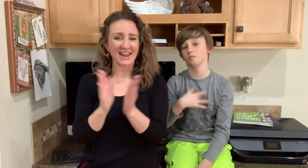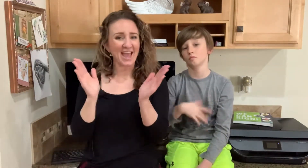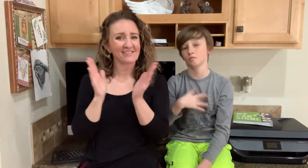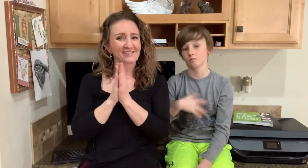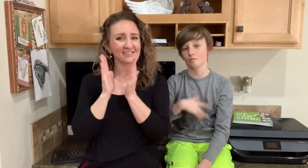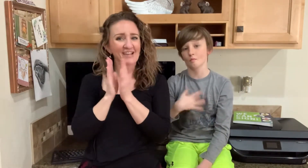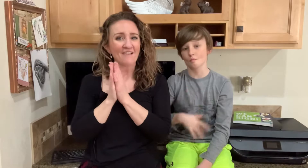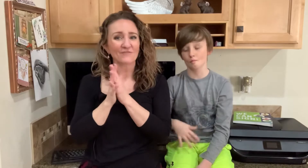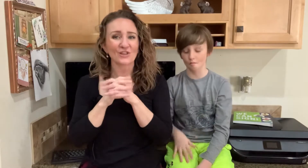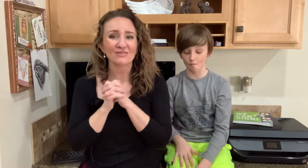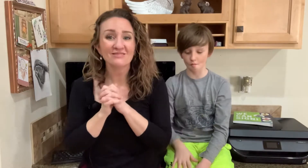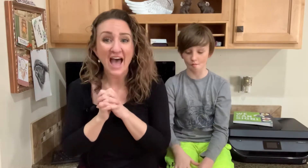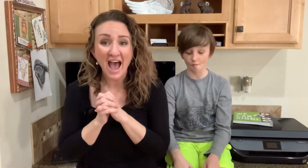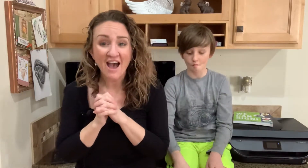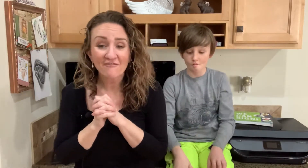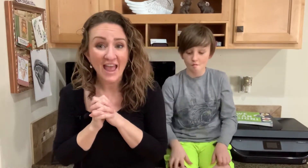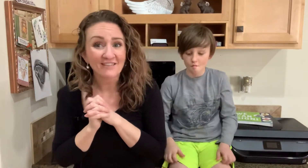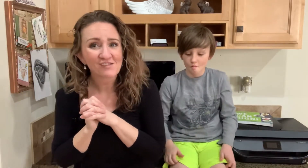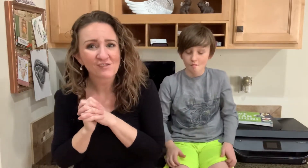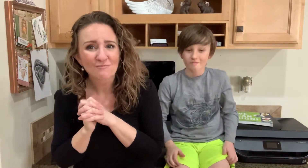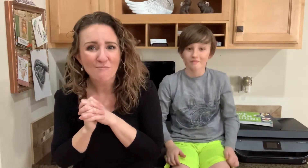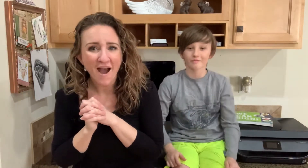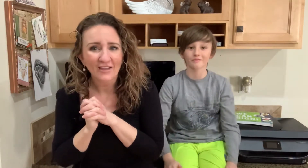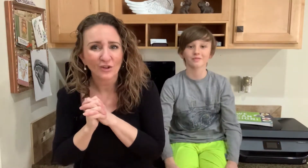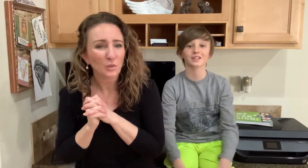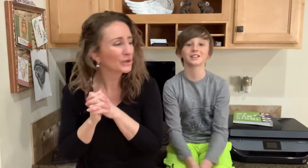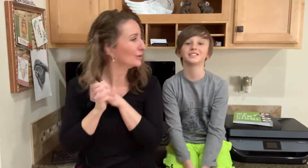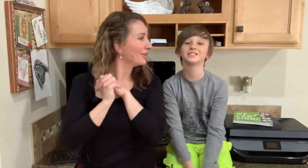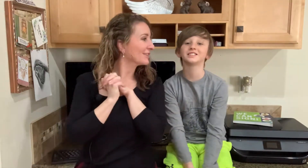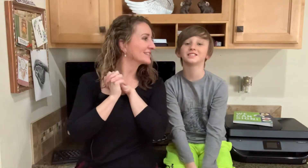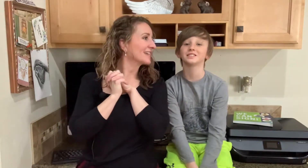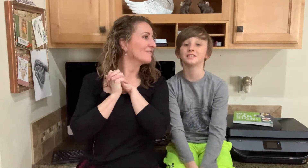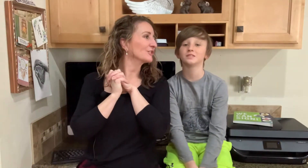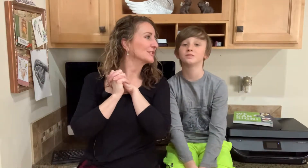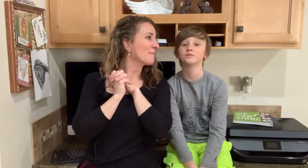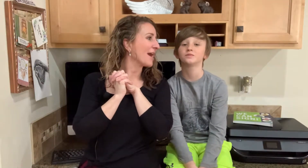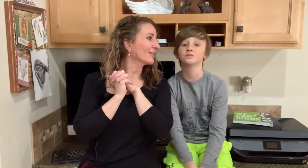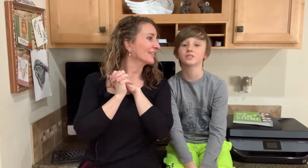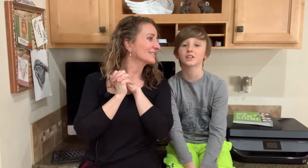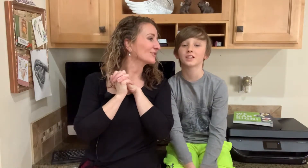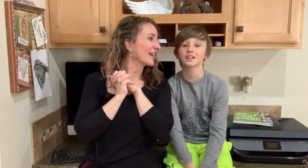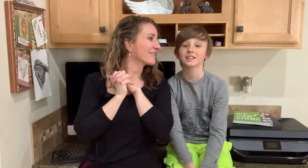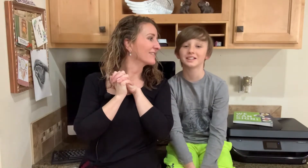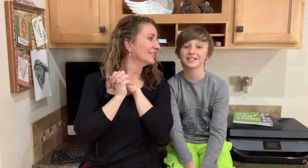Next is the sign for laugh and smile. What do you think the sign for smile is, Rex?